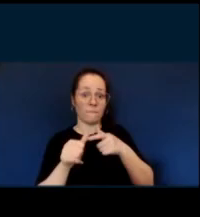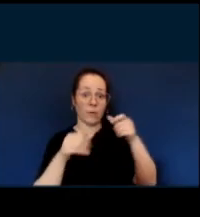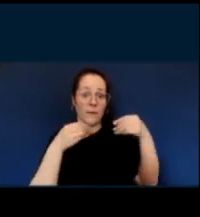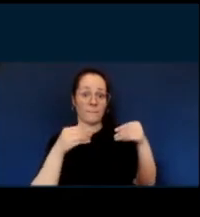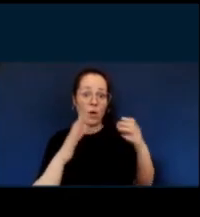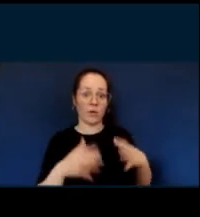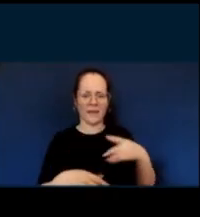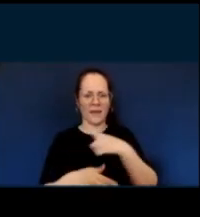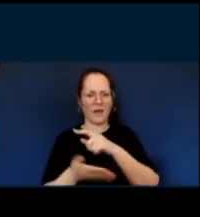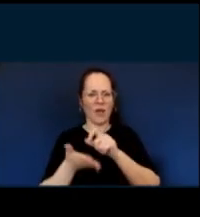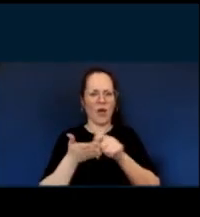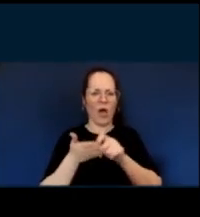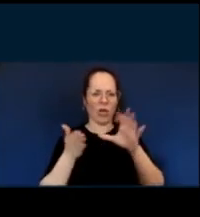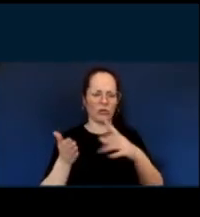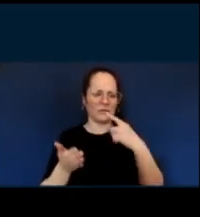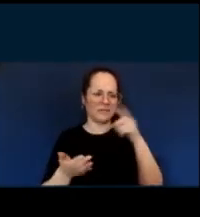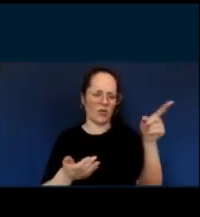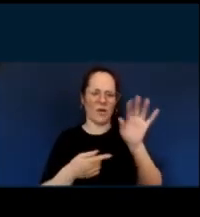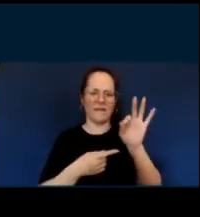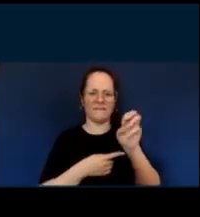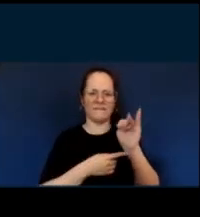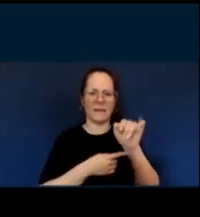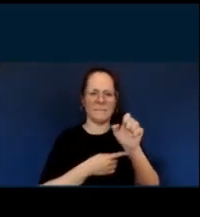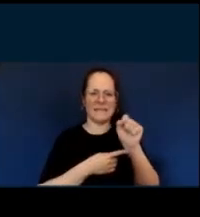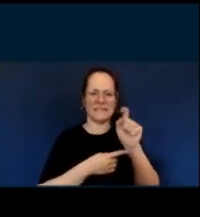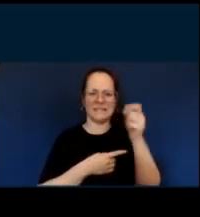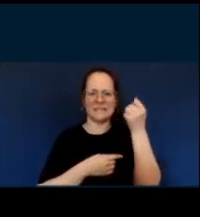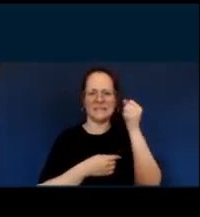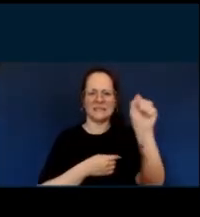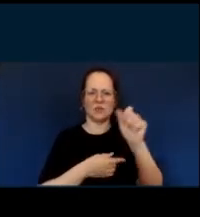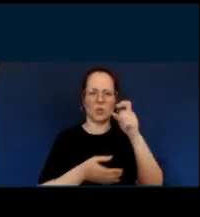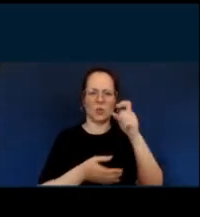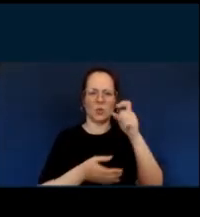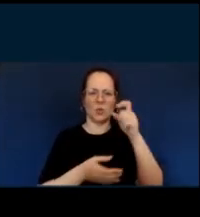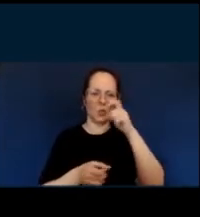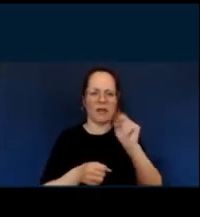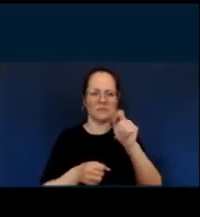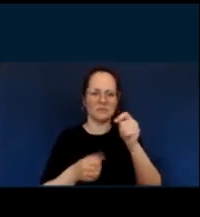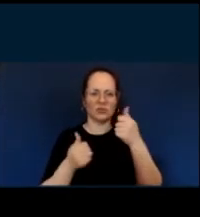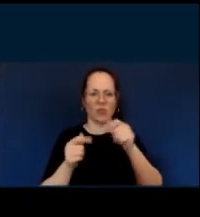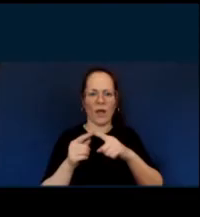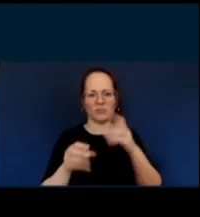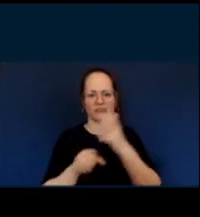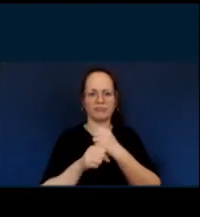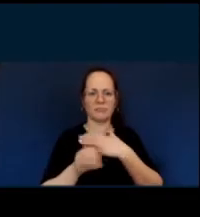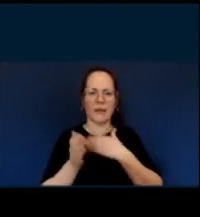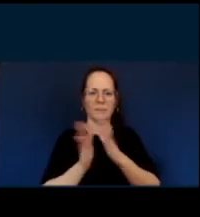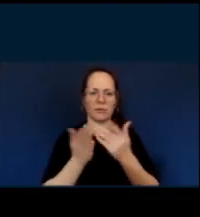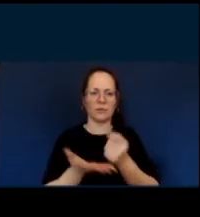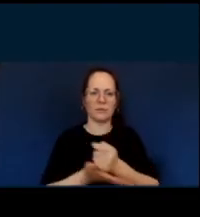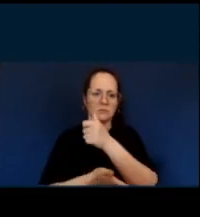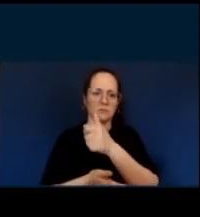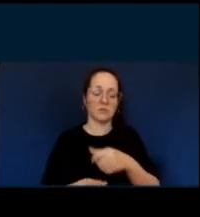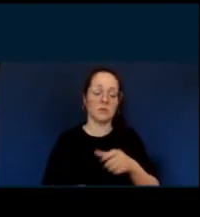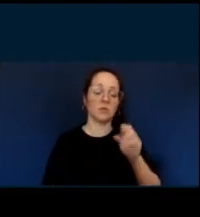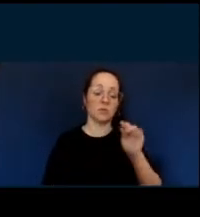WAS A WITCH HUNT. THE CORRESPONDING IMAGES OF MEN